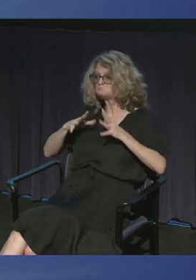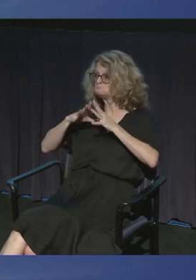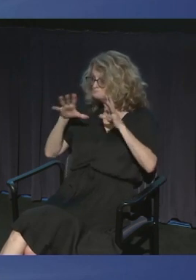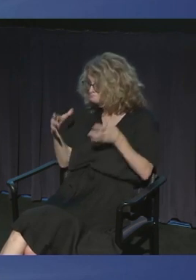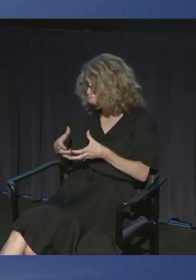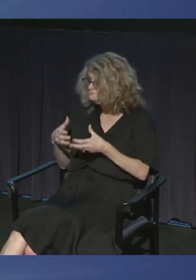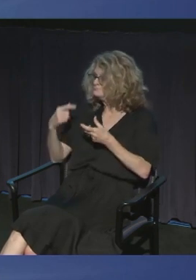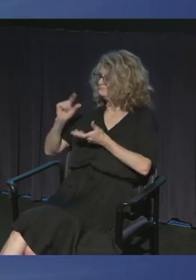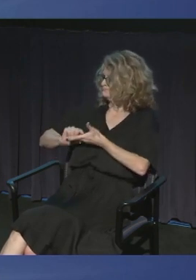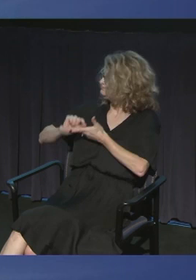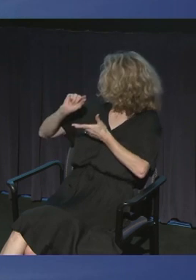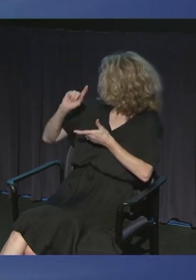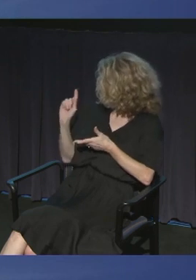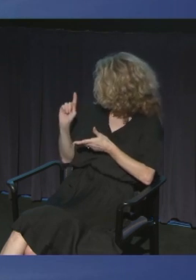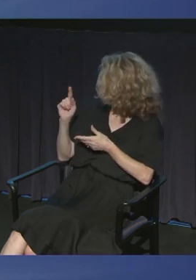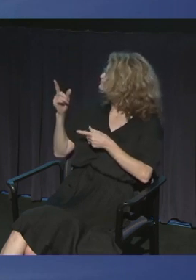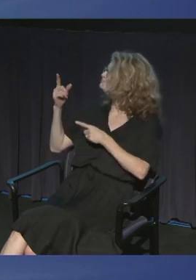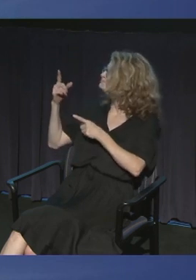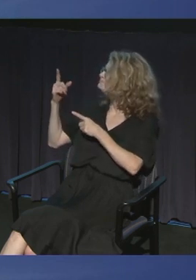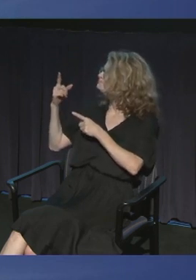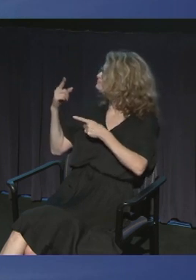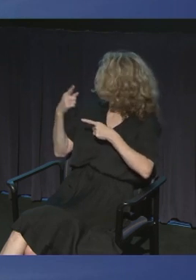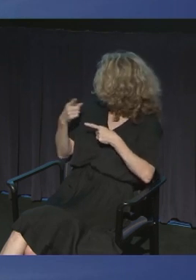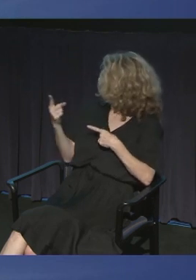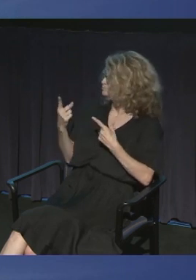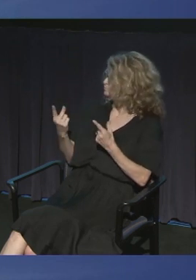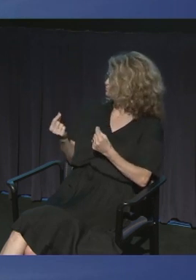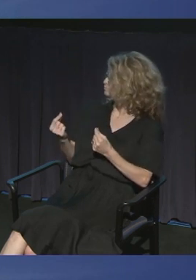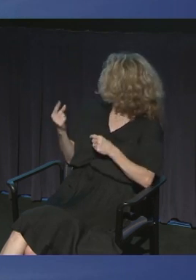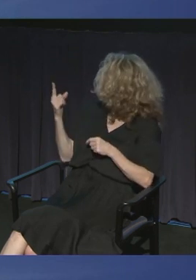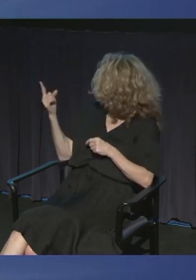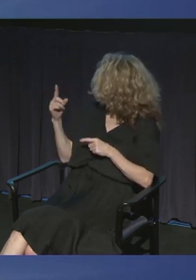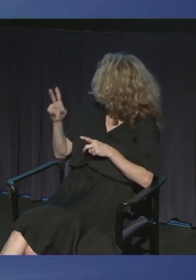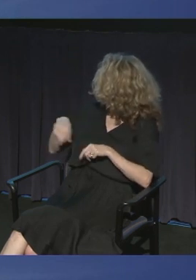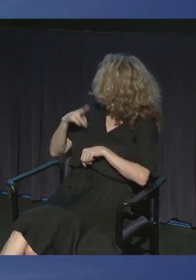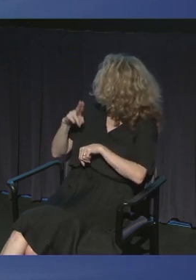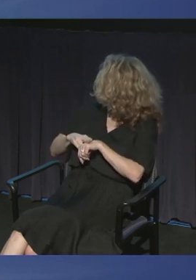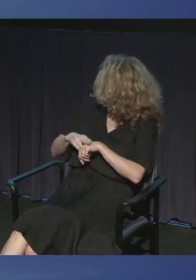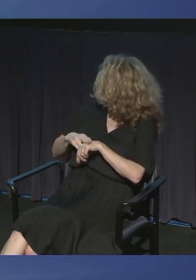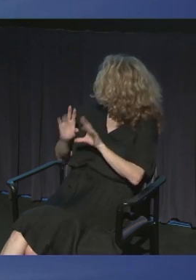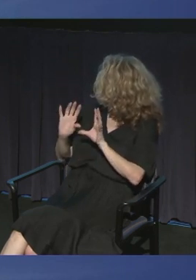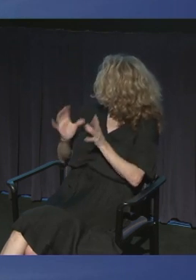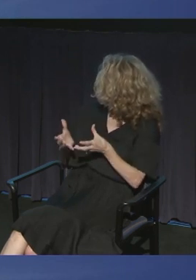WAS JUST PUBLISHED IN -- WHAT THEY HAVE DONE IS TAKING THE NATURAL CONFIGURATION OF CGAS